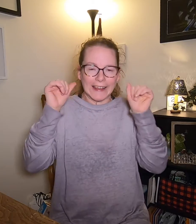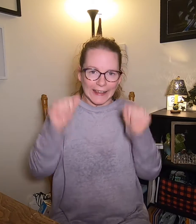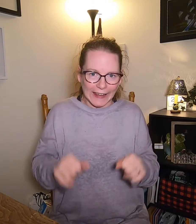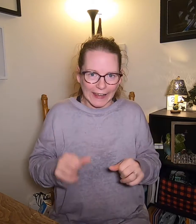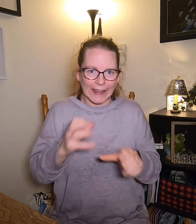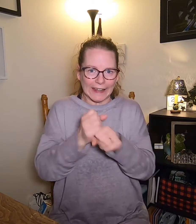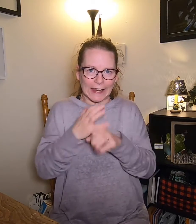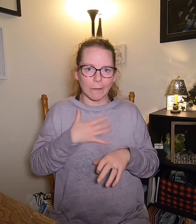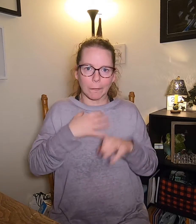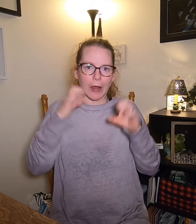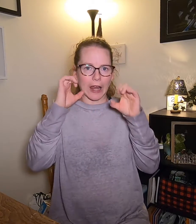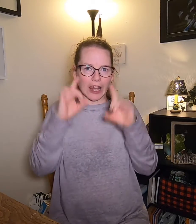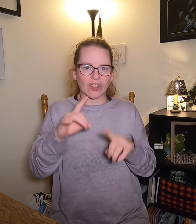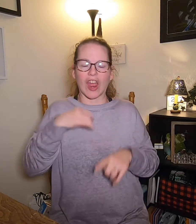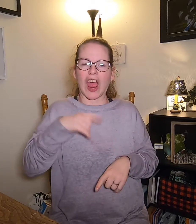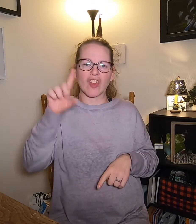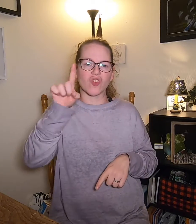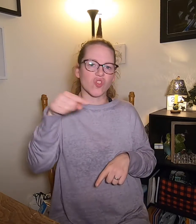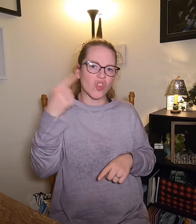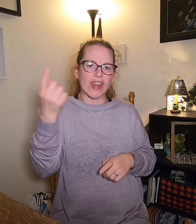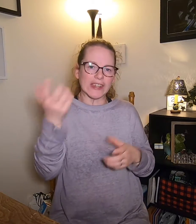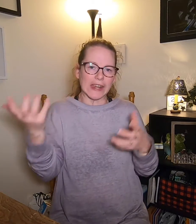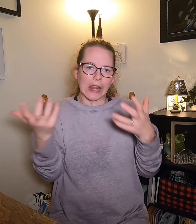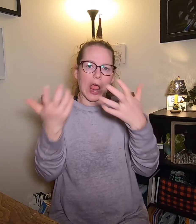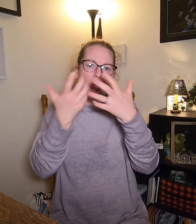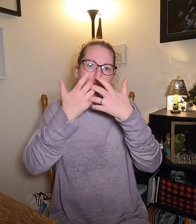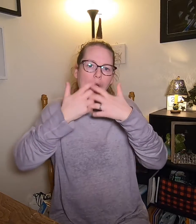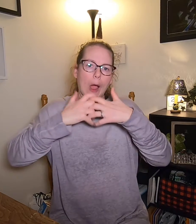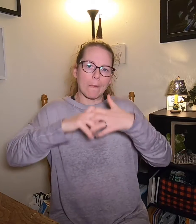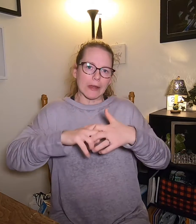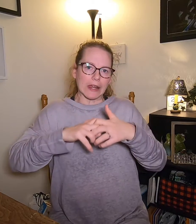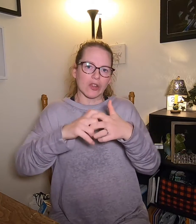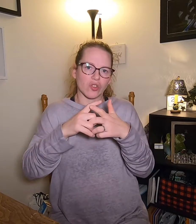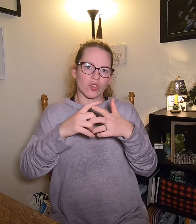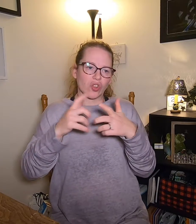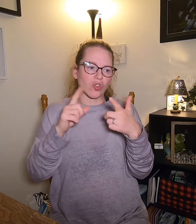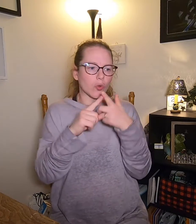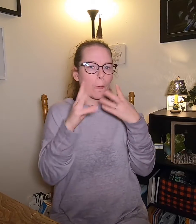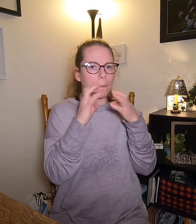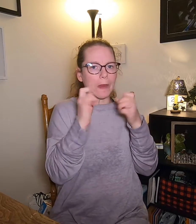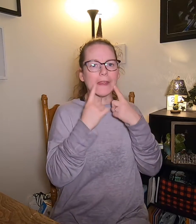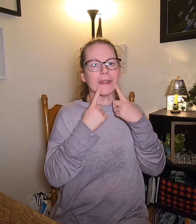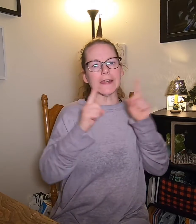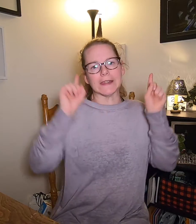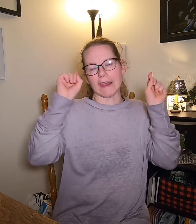I can get my education. I just need my accommodations to be successful